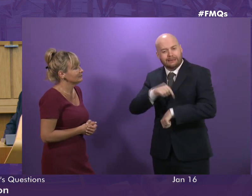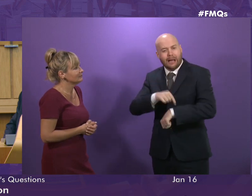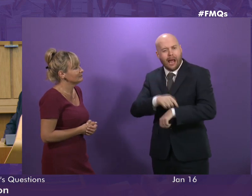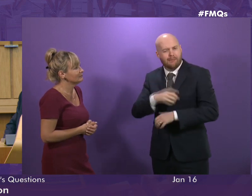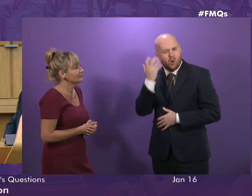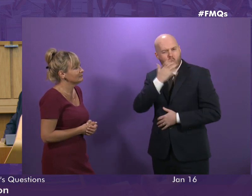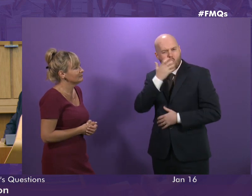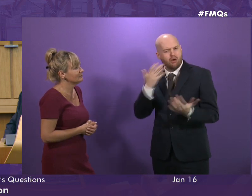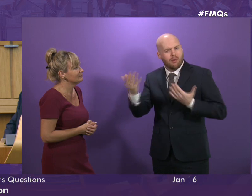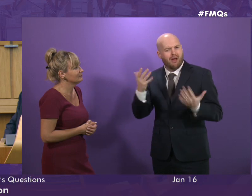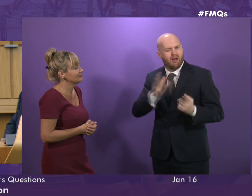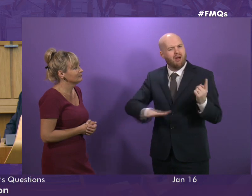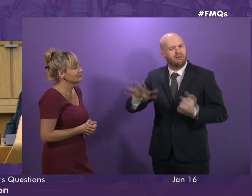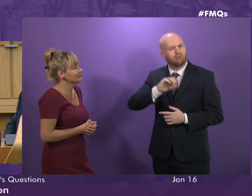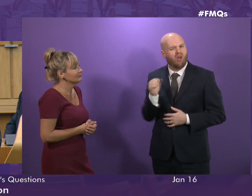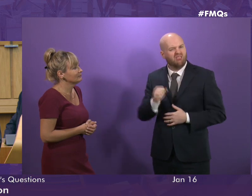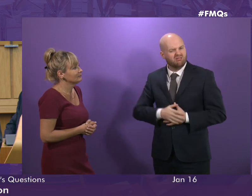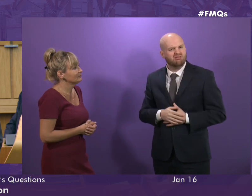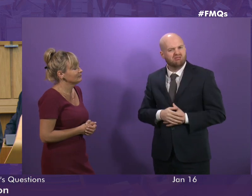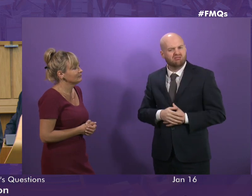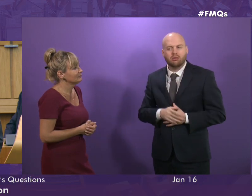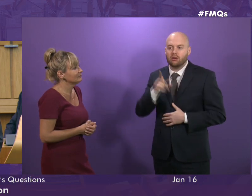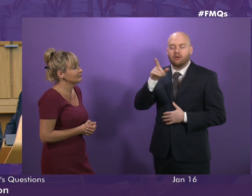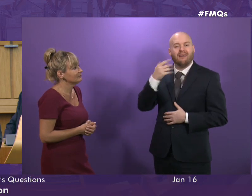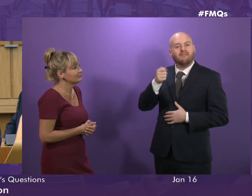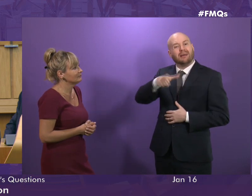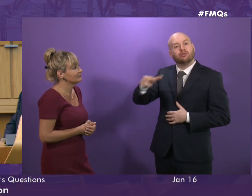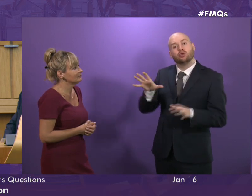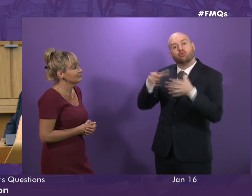Sair patient group has been trying to organise a meeting to discuss the issue with the Scottish